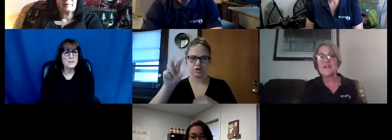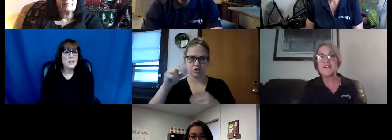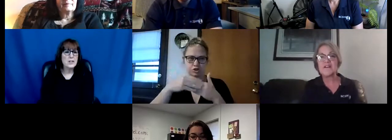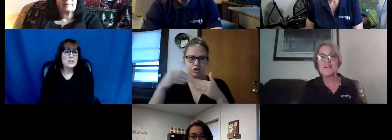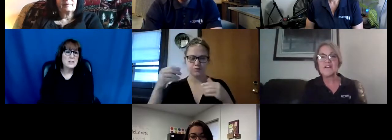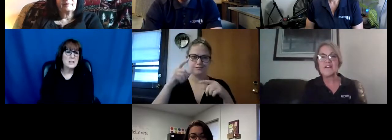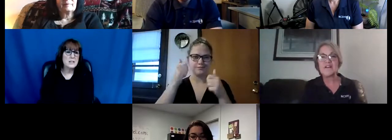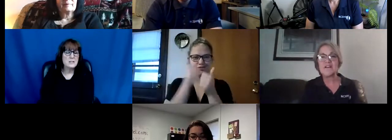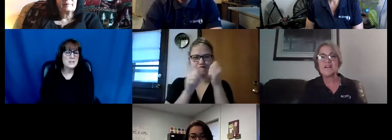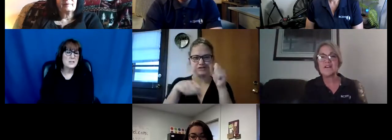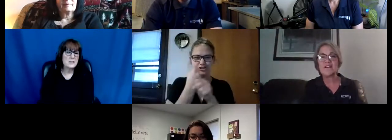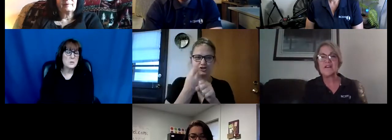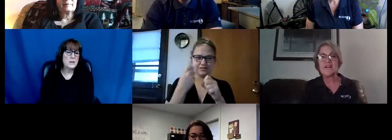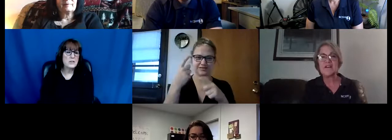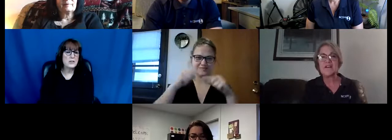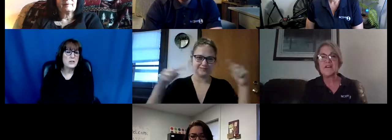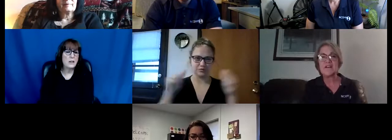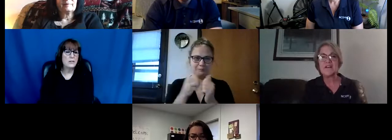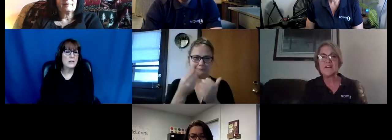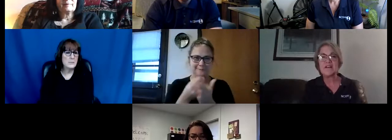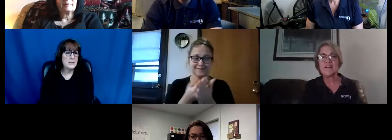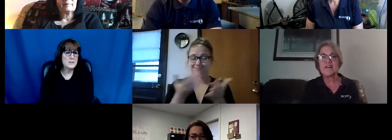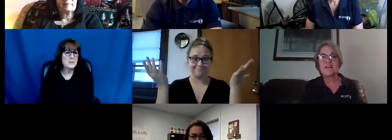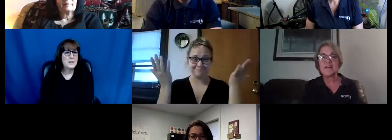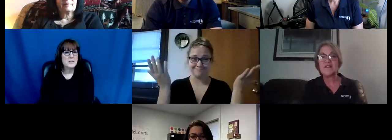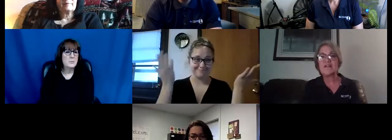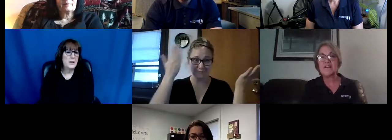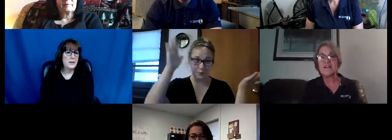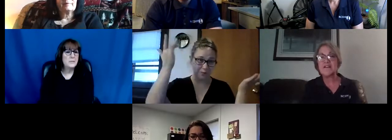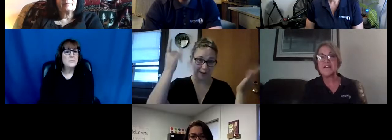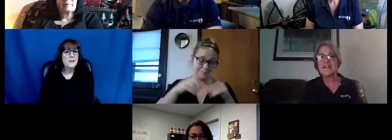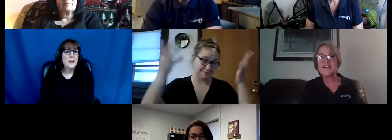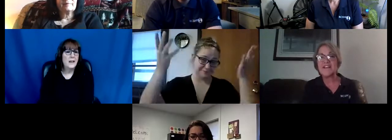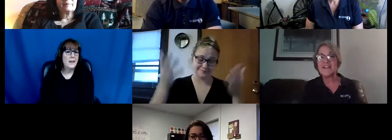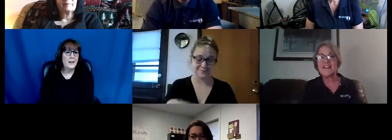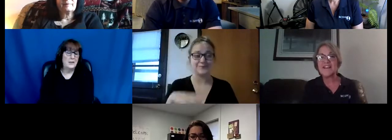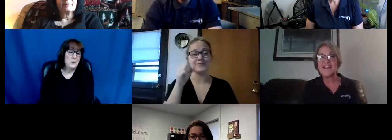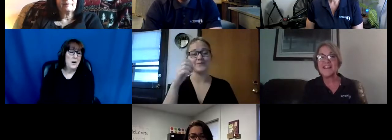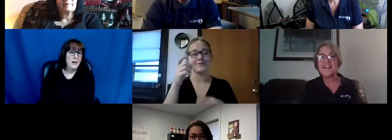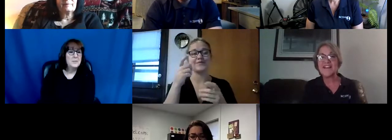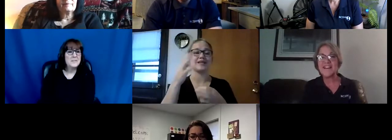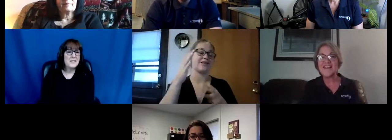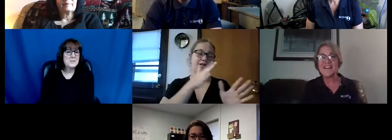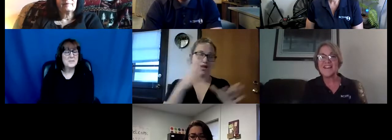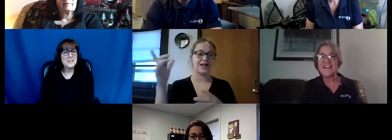usually it's a 20 30$ limit depending and I don't know why but that's what they